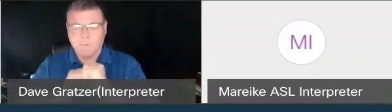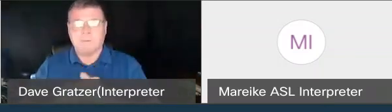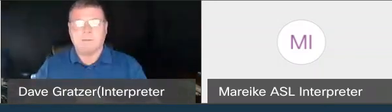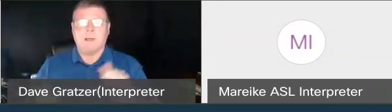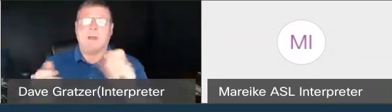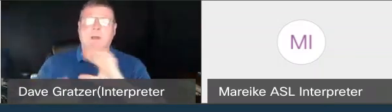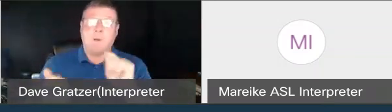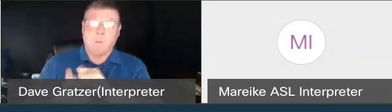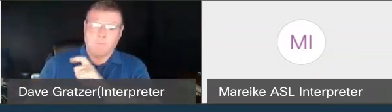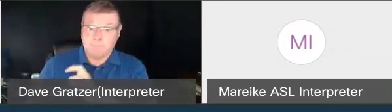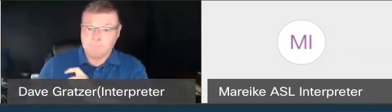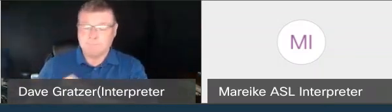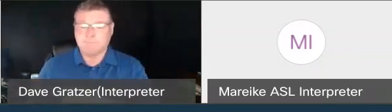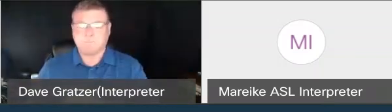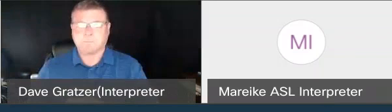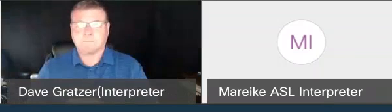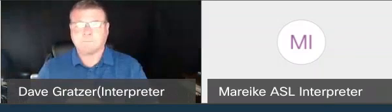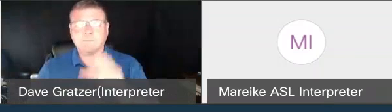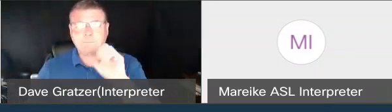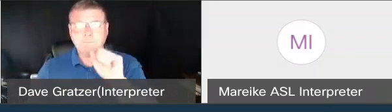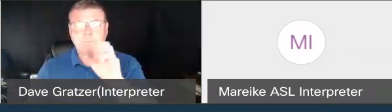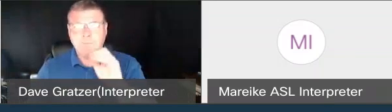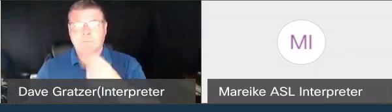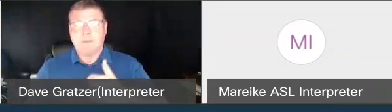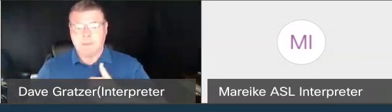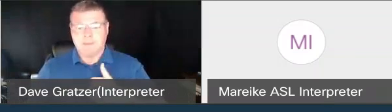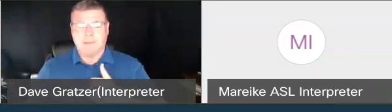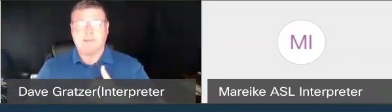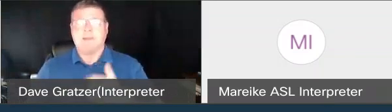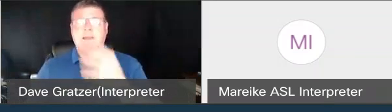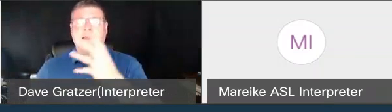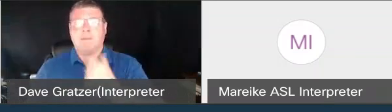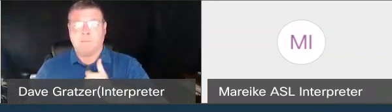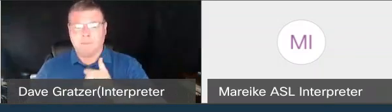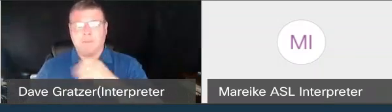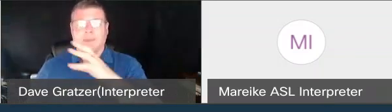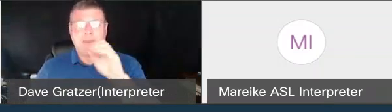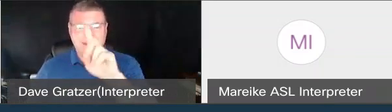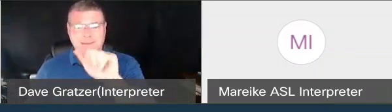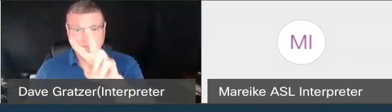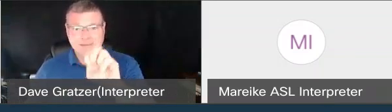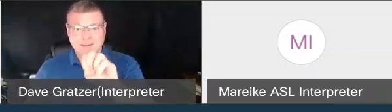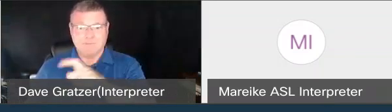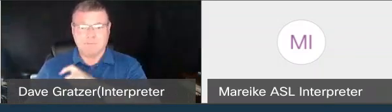So we, uh, myself and Dave McGowan, who's an officer who is running